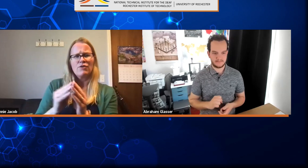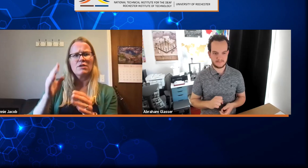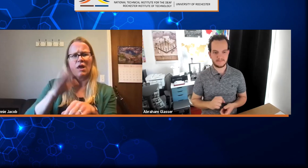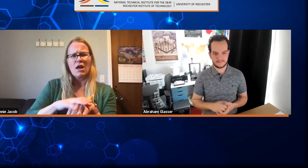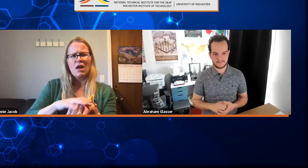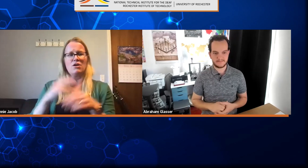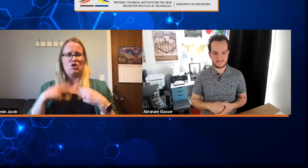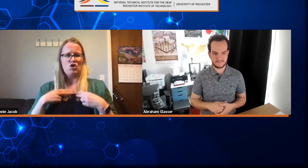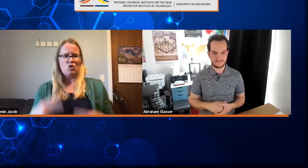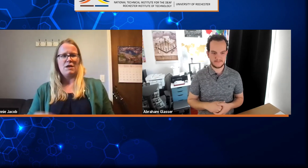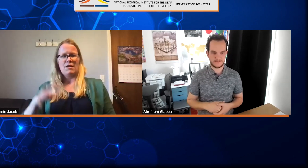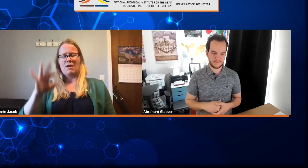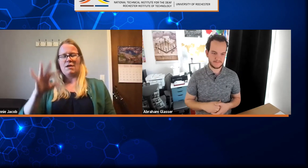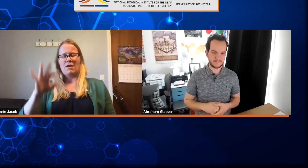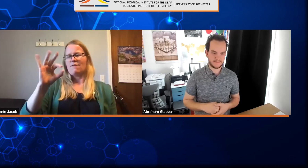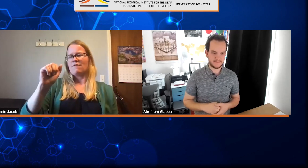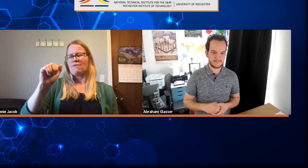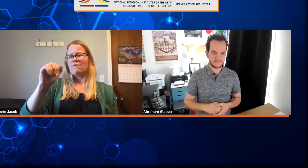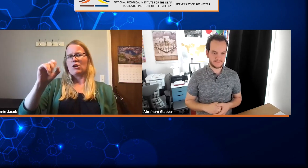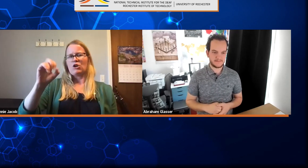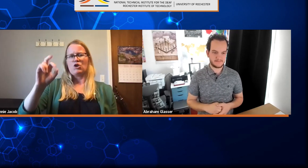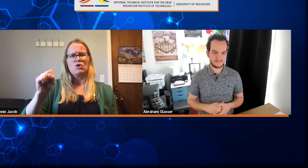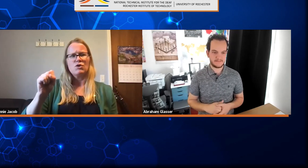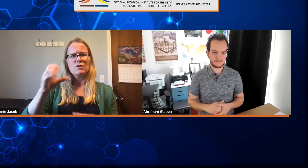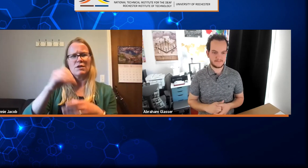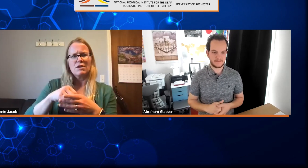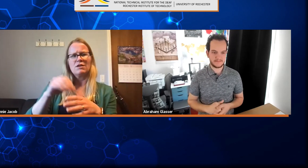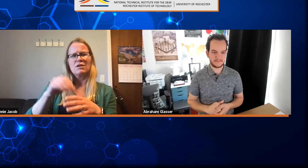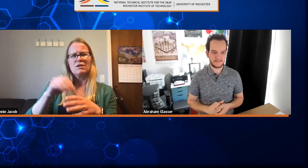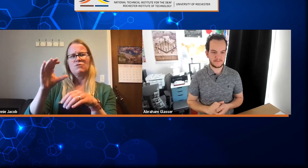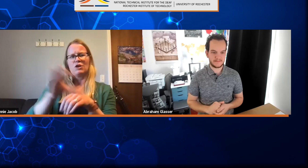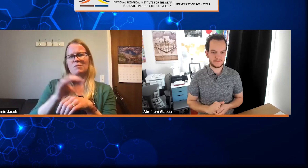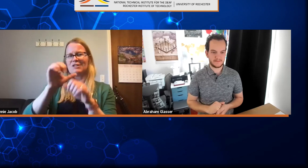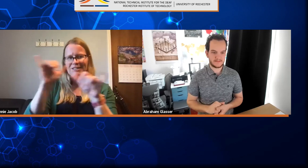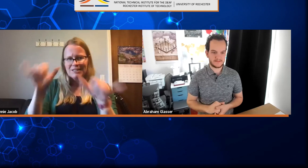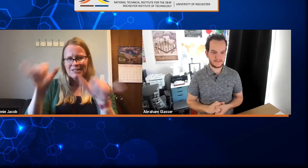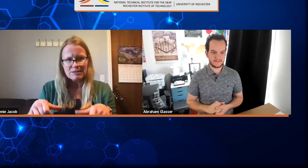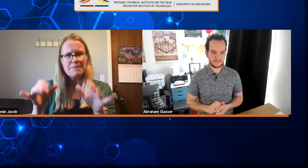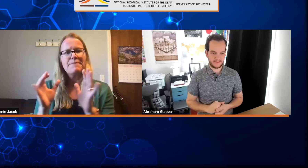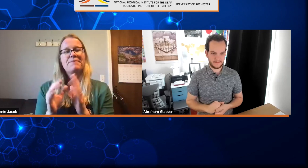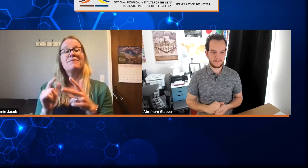on Human Factors in Computing Systems.